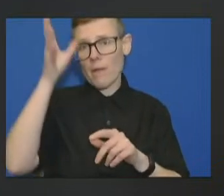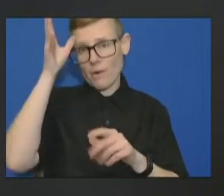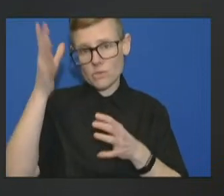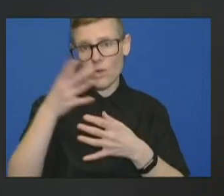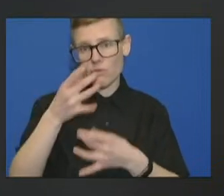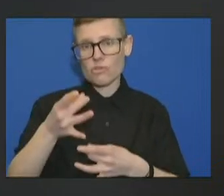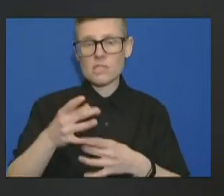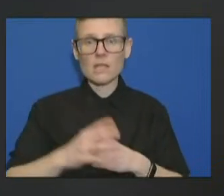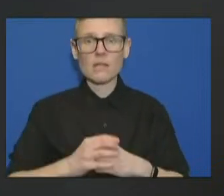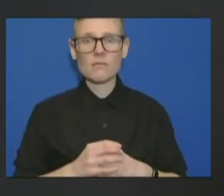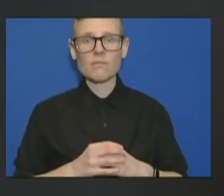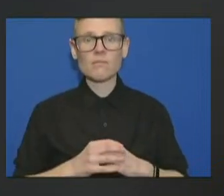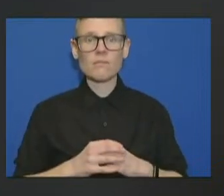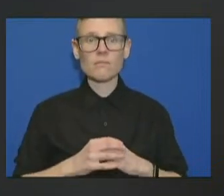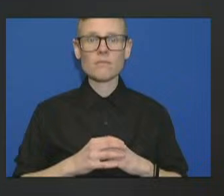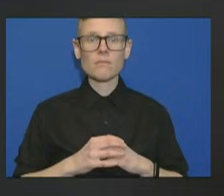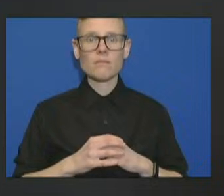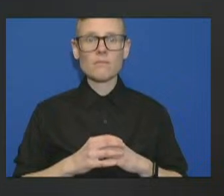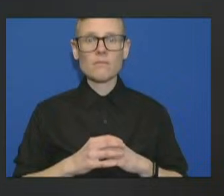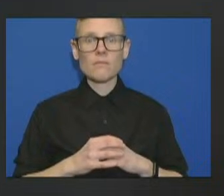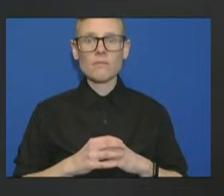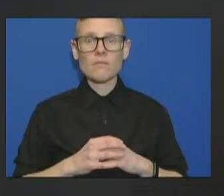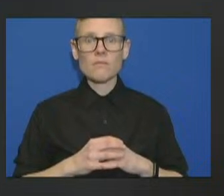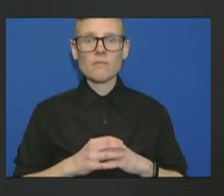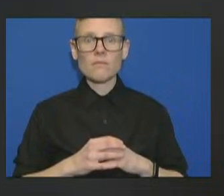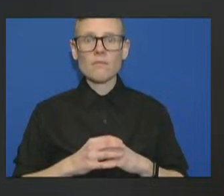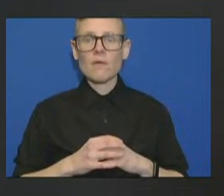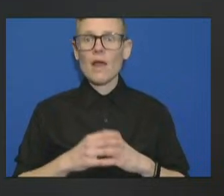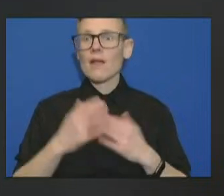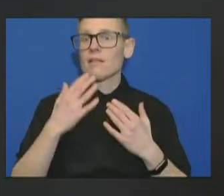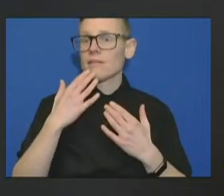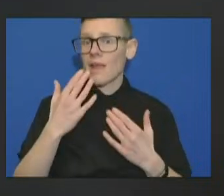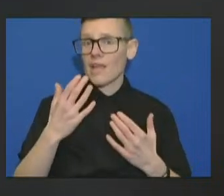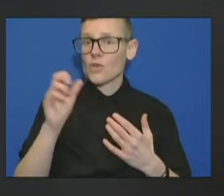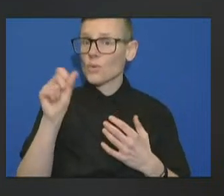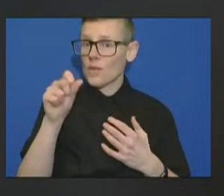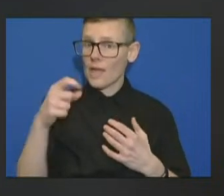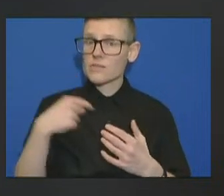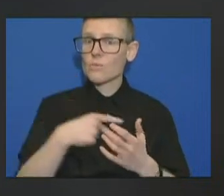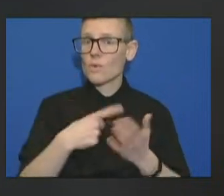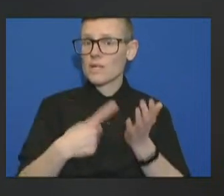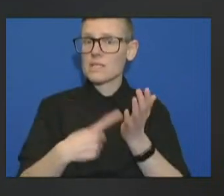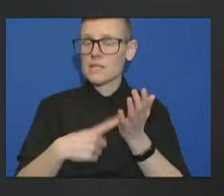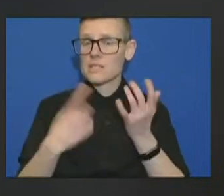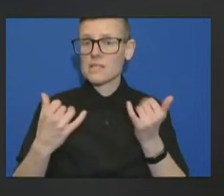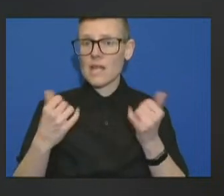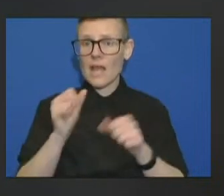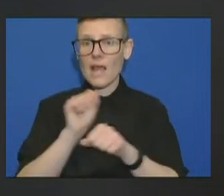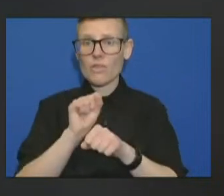the answer for the for the